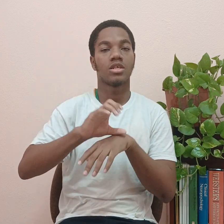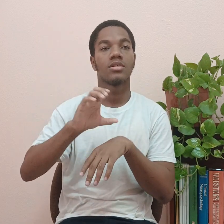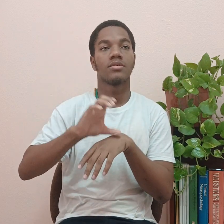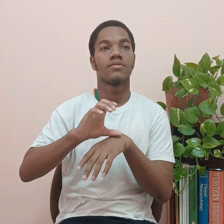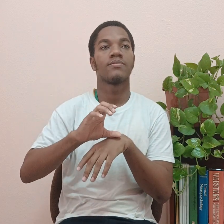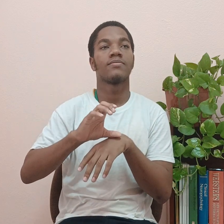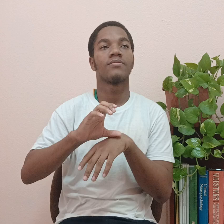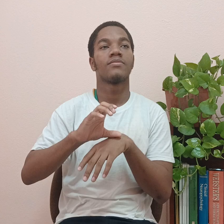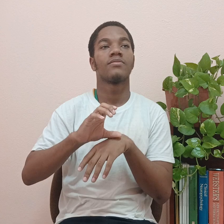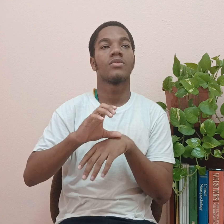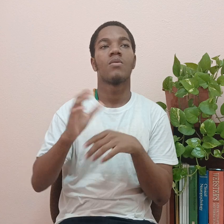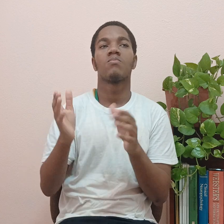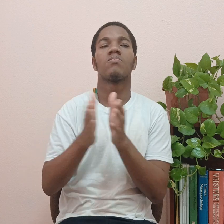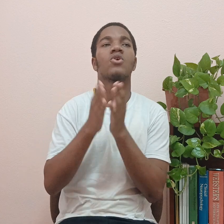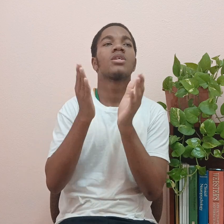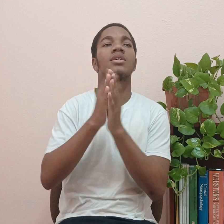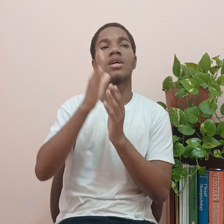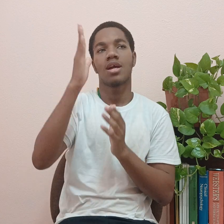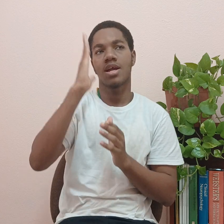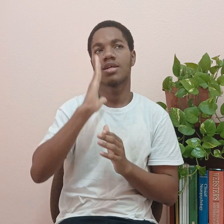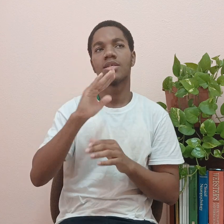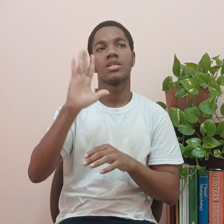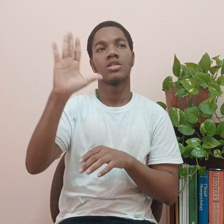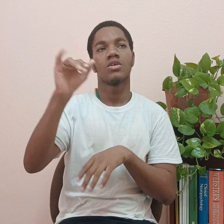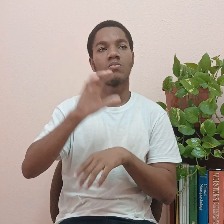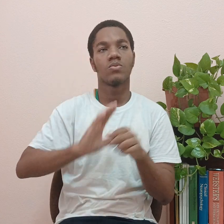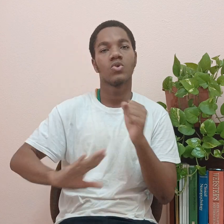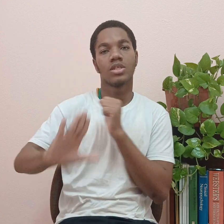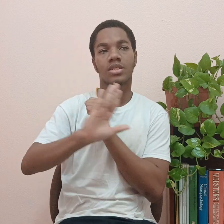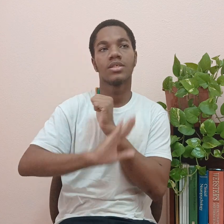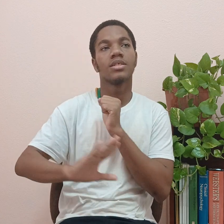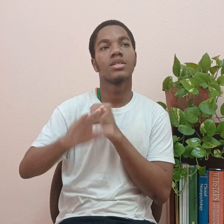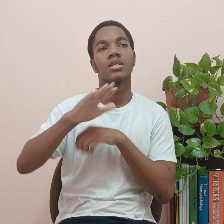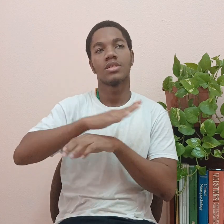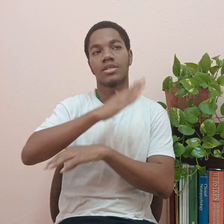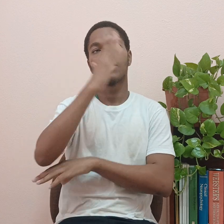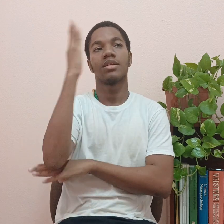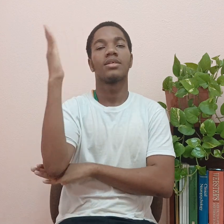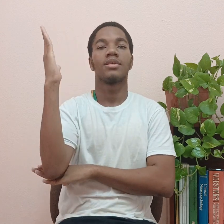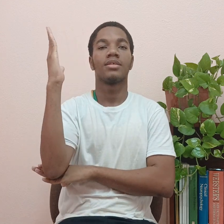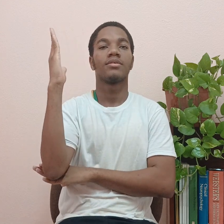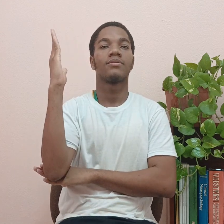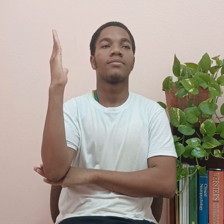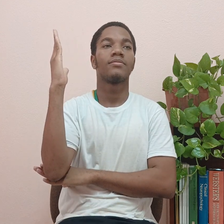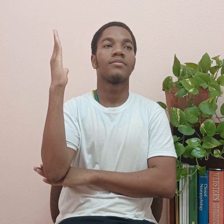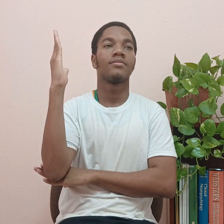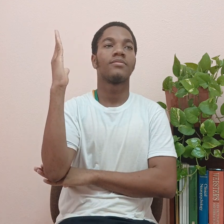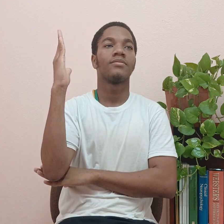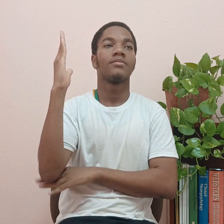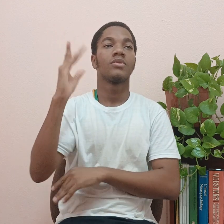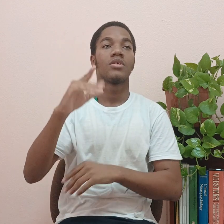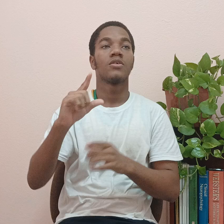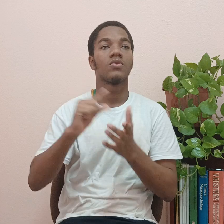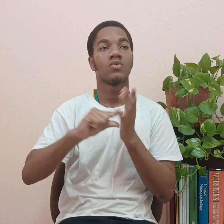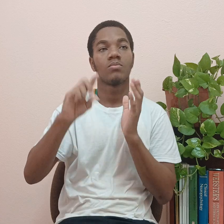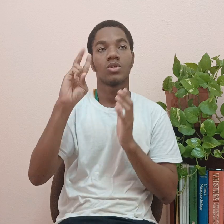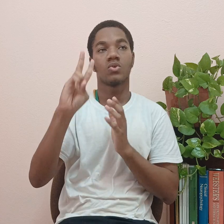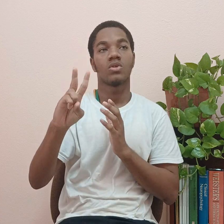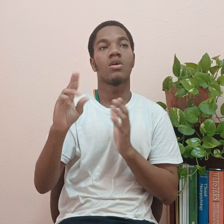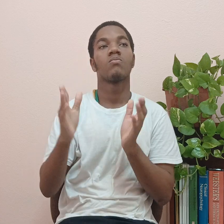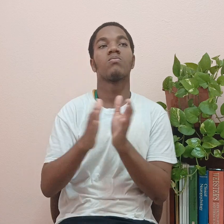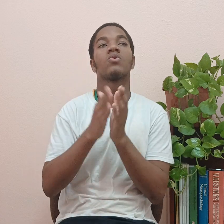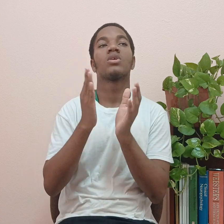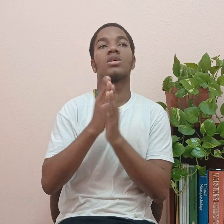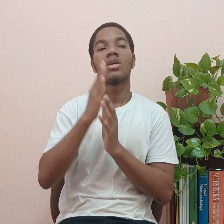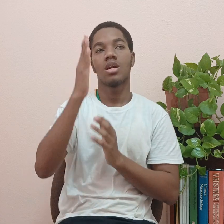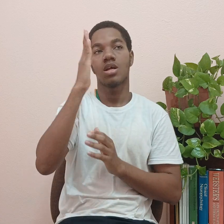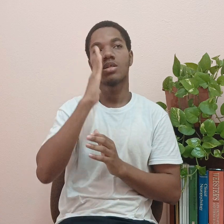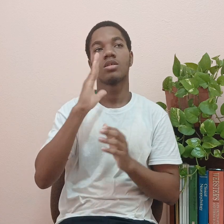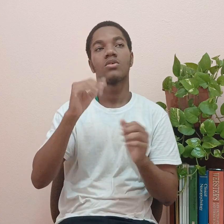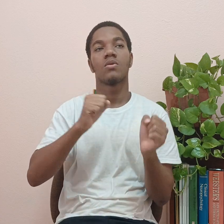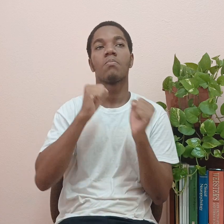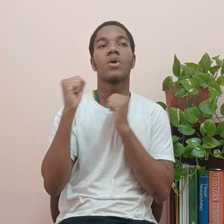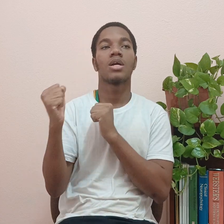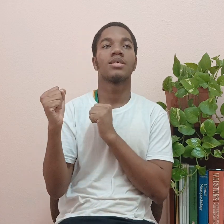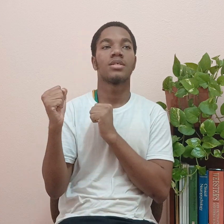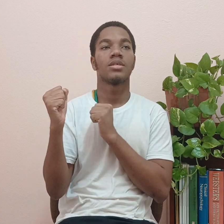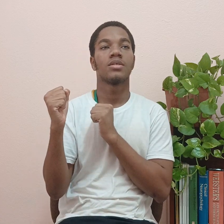Praise God in his fortress, the sky! 2 Praise God in his mighty acts!